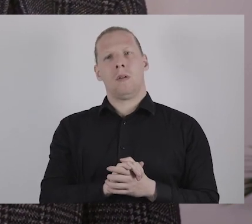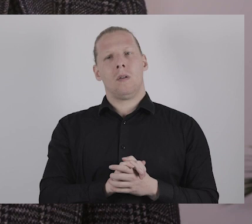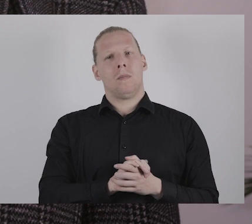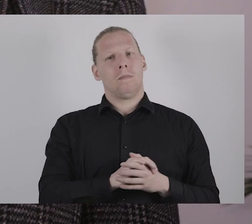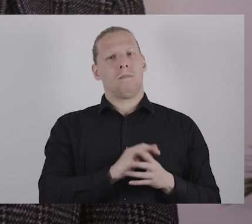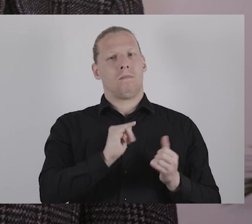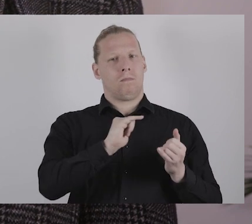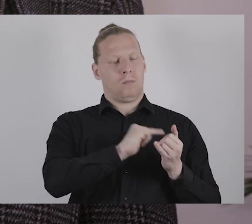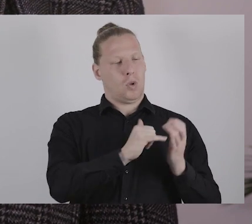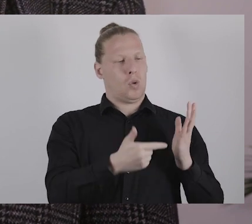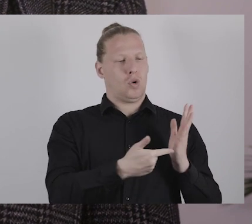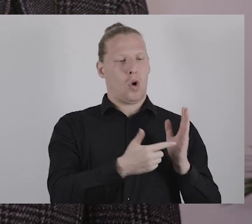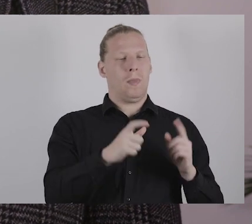Sir Toby Curtis...